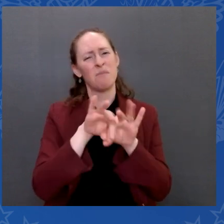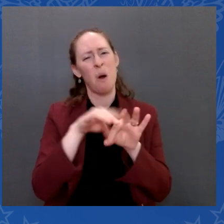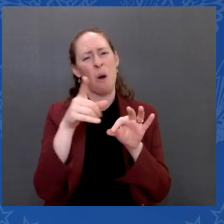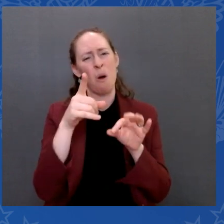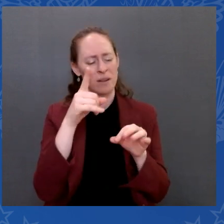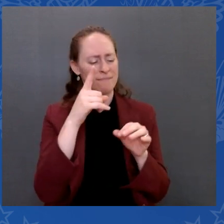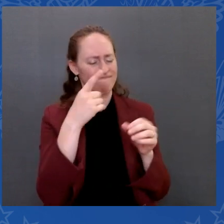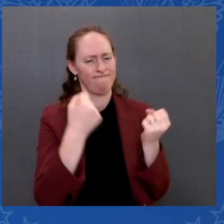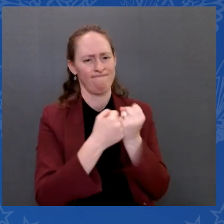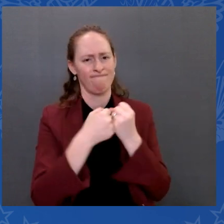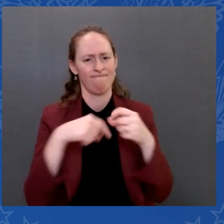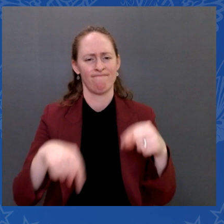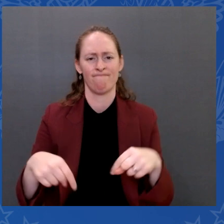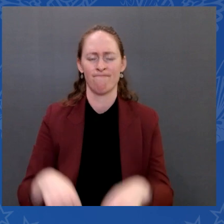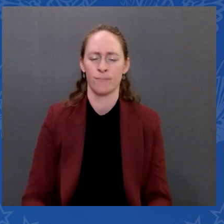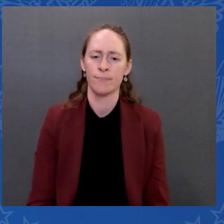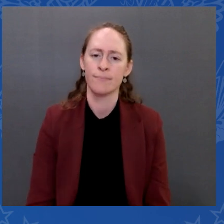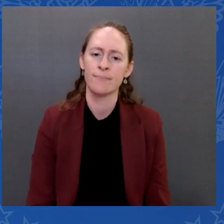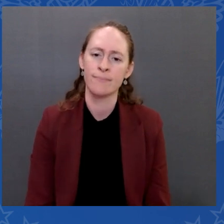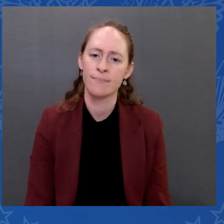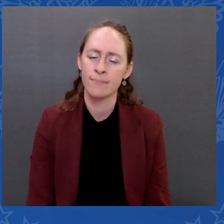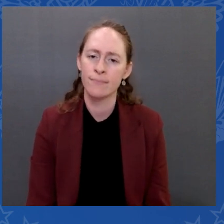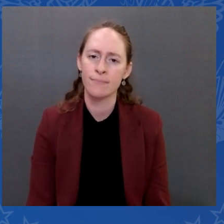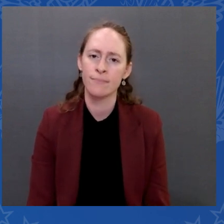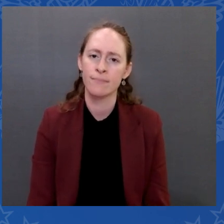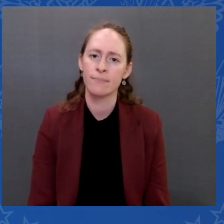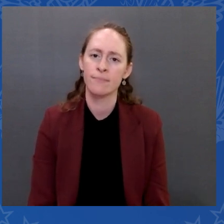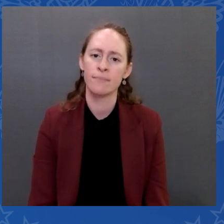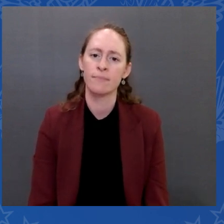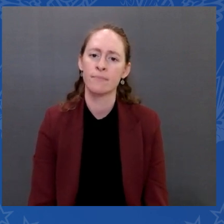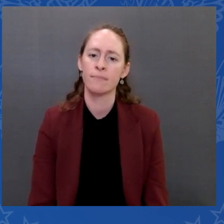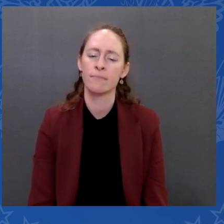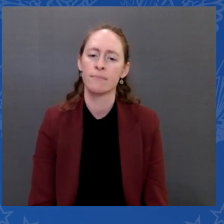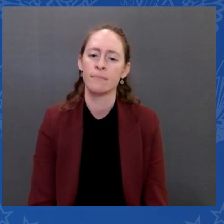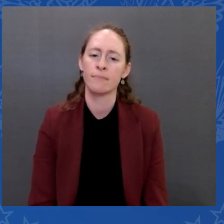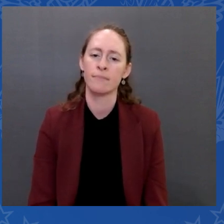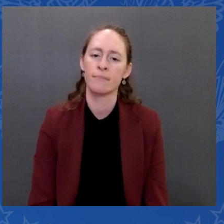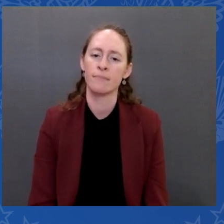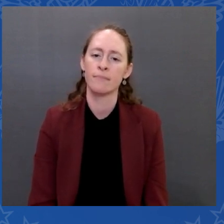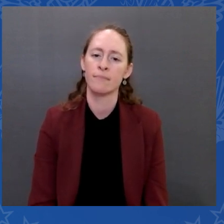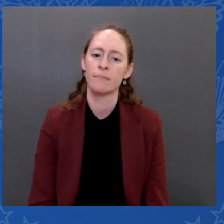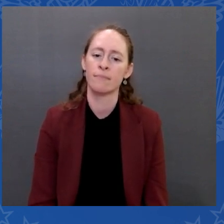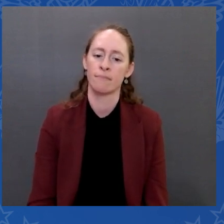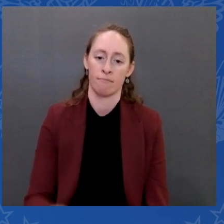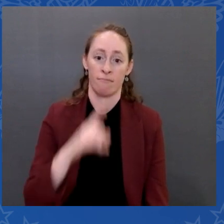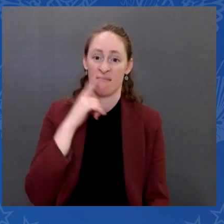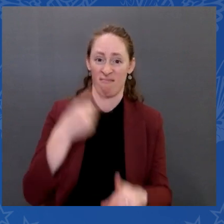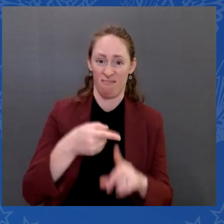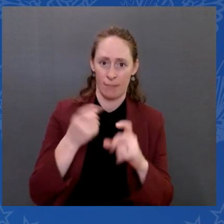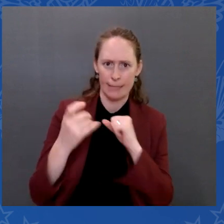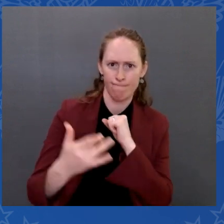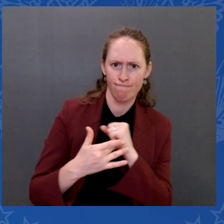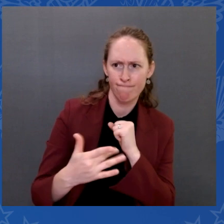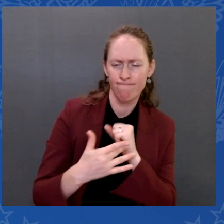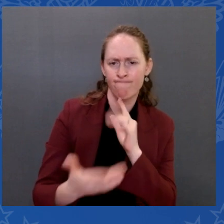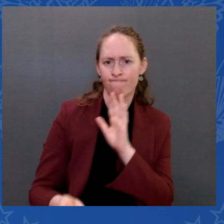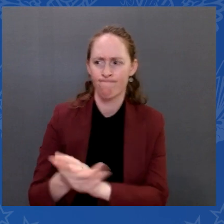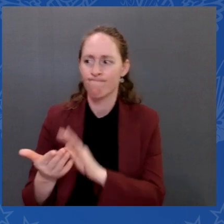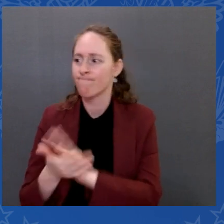but the technology and equipment we need to run our operations. We rely on semiconductors to power our machines, to put our electronic control modules